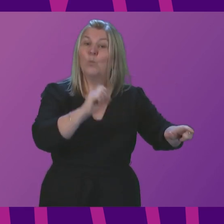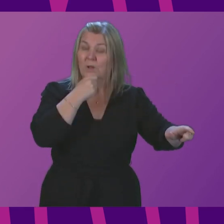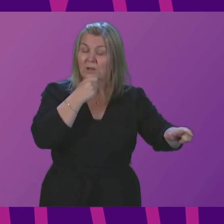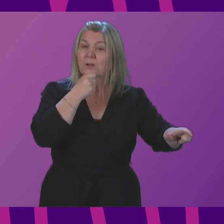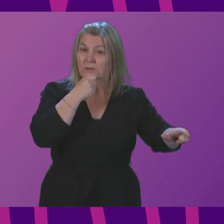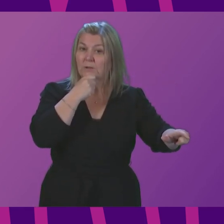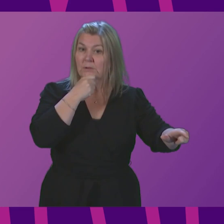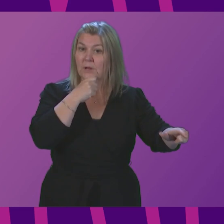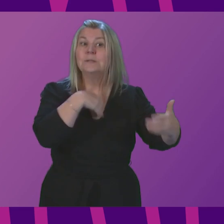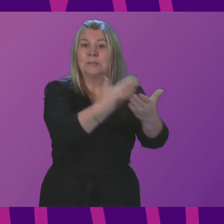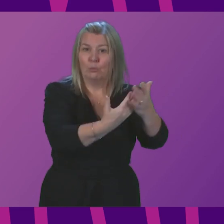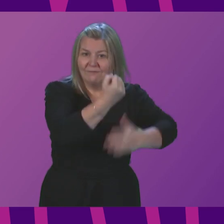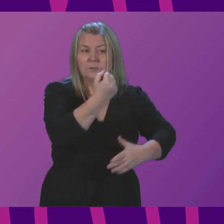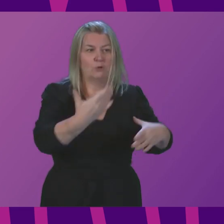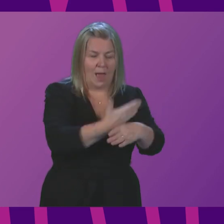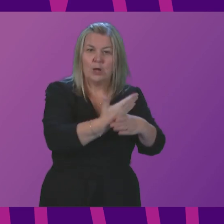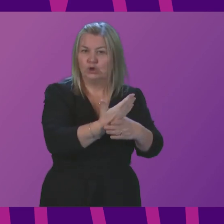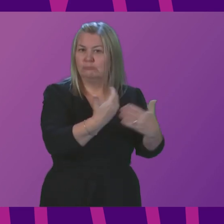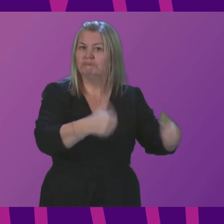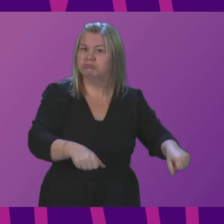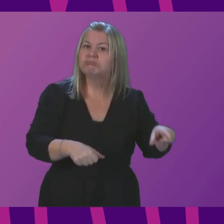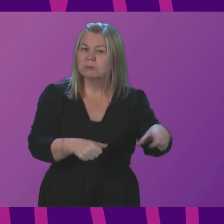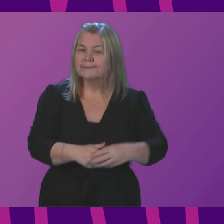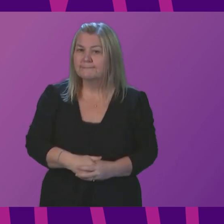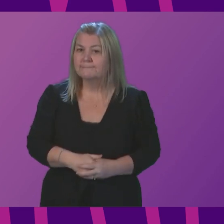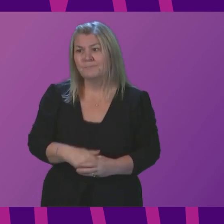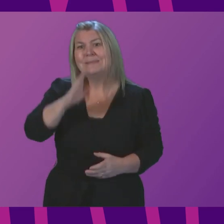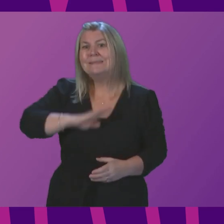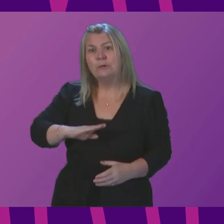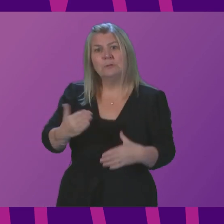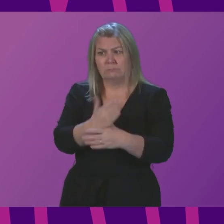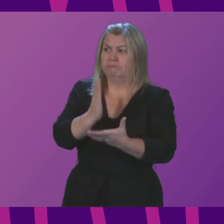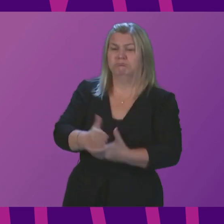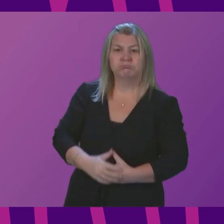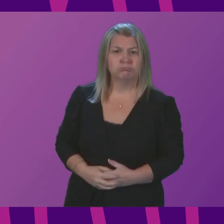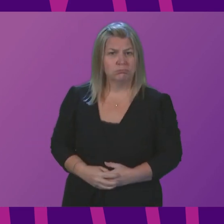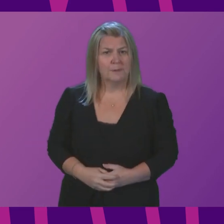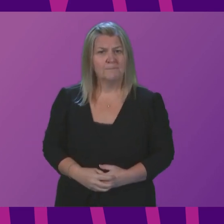These are serious matters, which all of us should take seriously. However, we do not